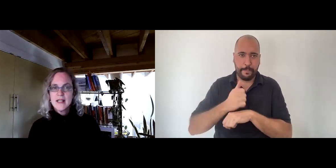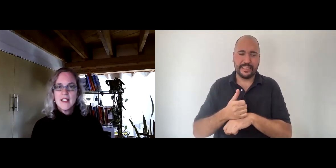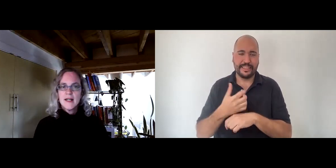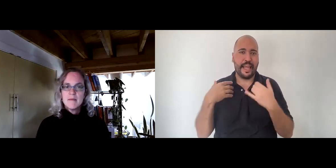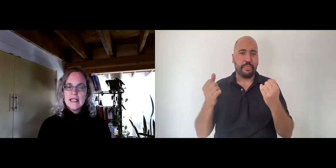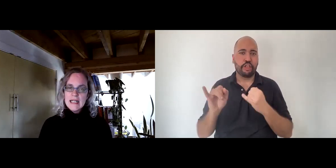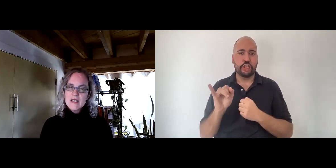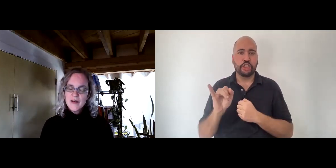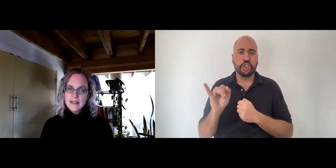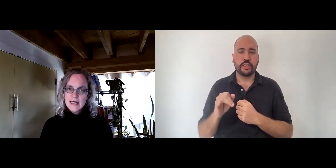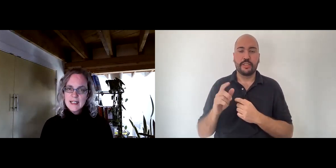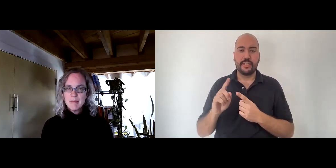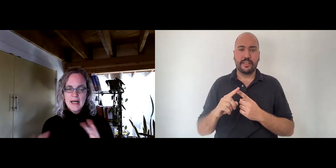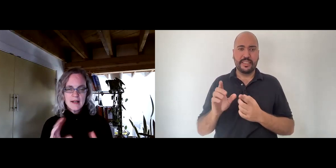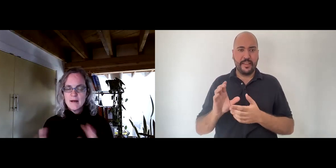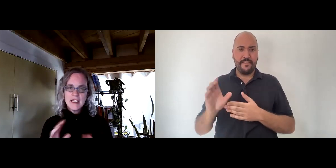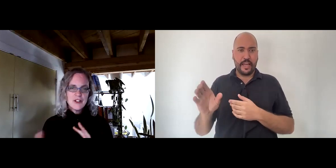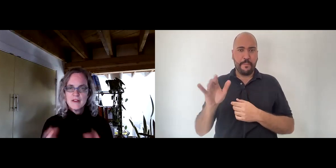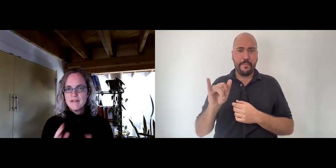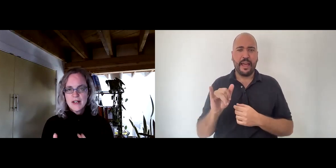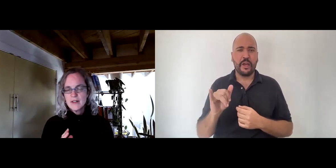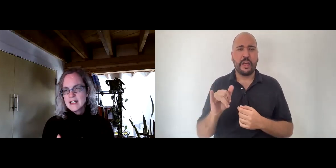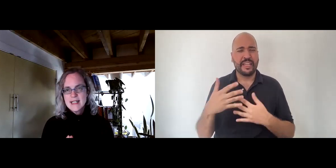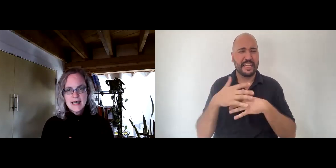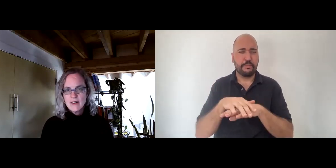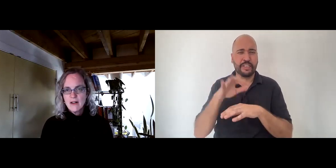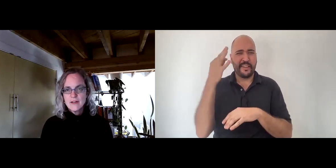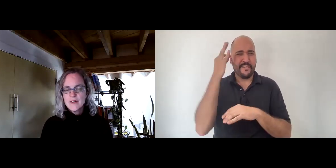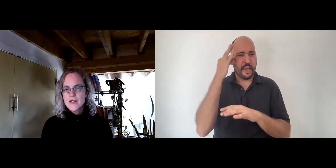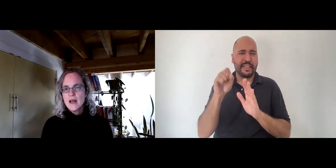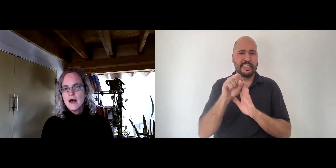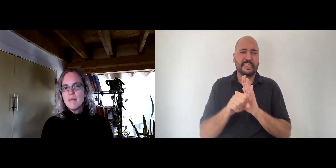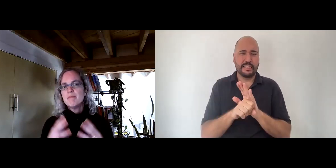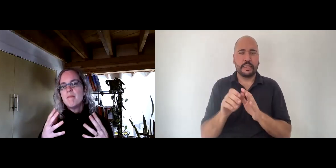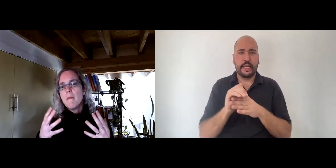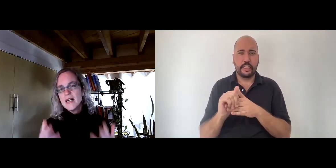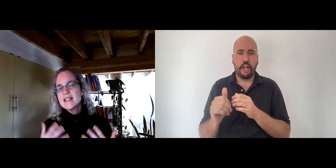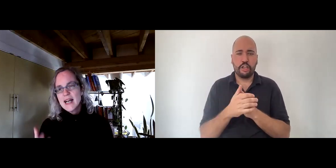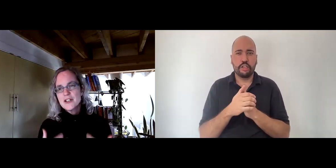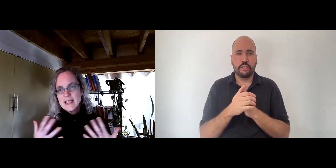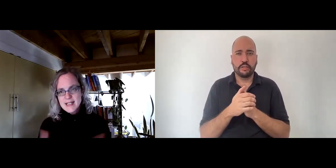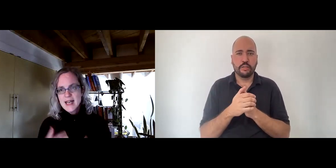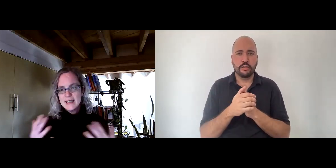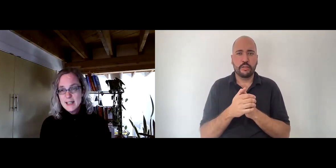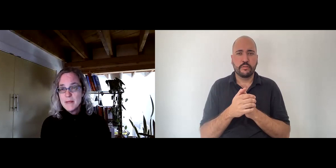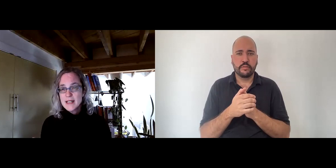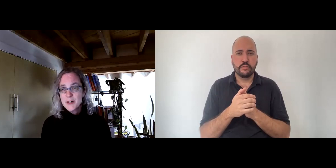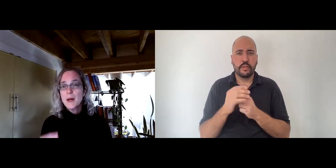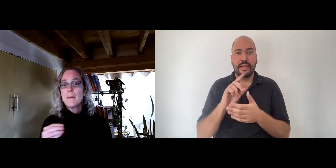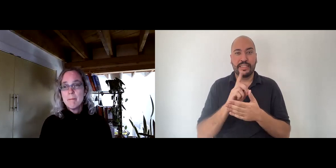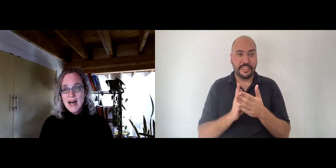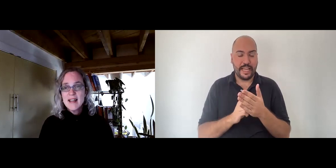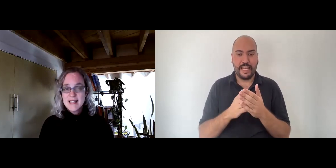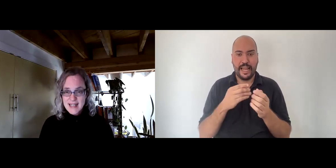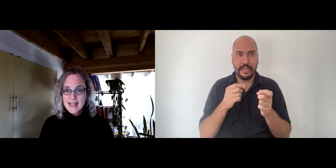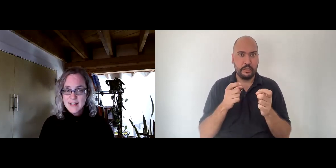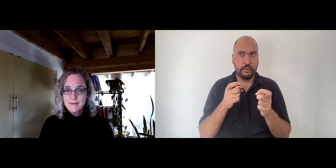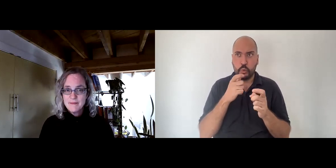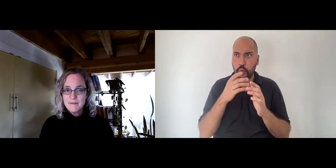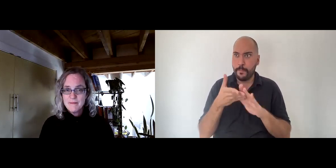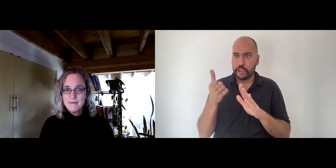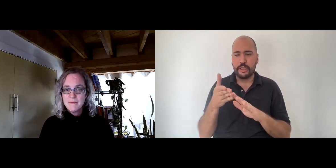But it's actually designed and administered by the State.